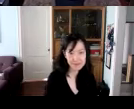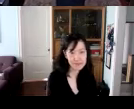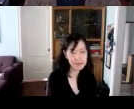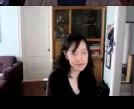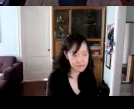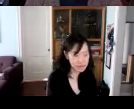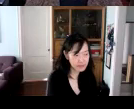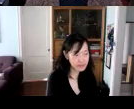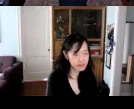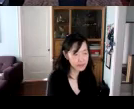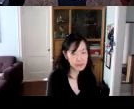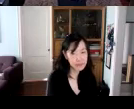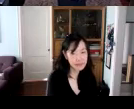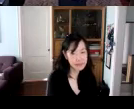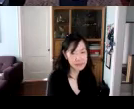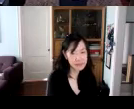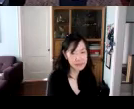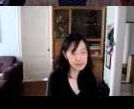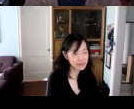or Google Chrome to fill out the W9 electronically.